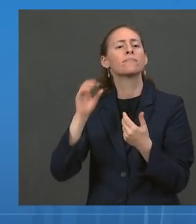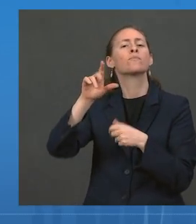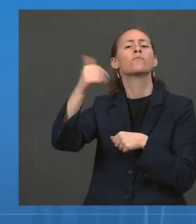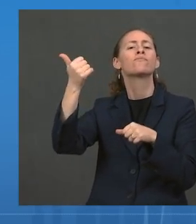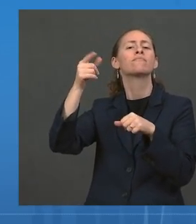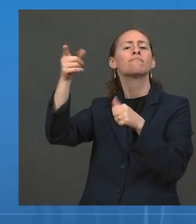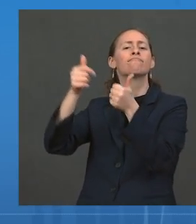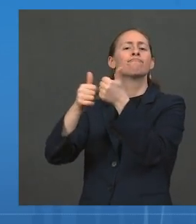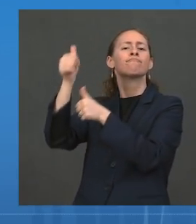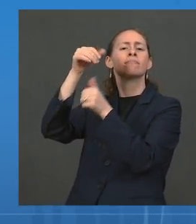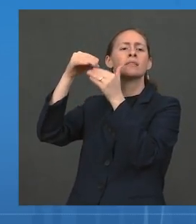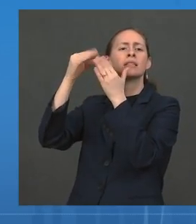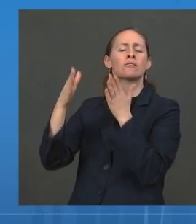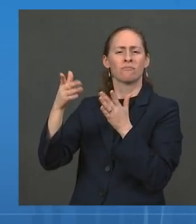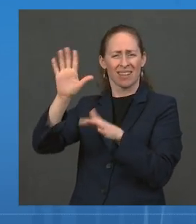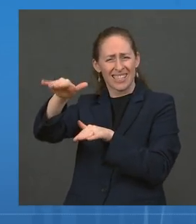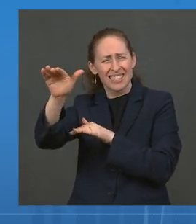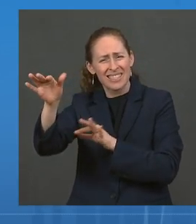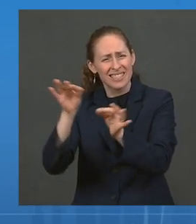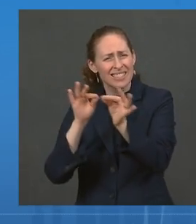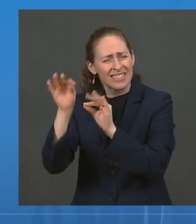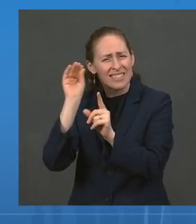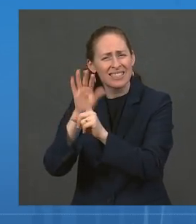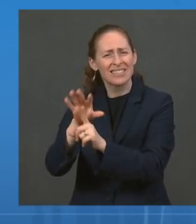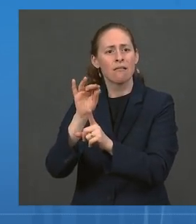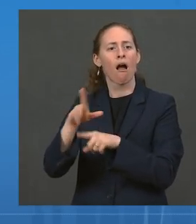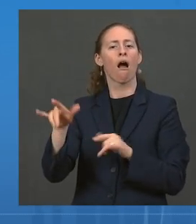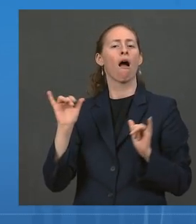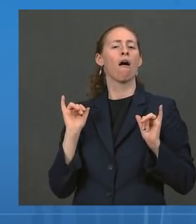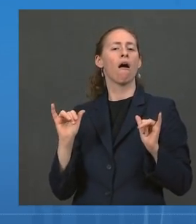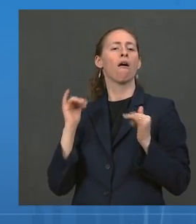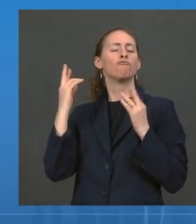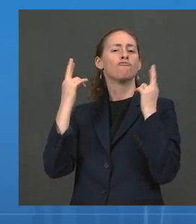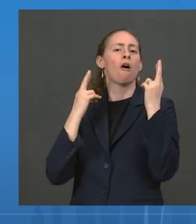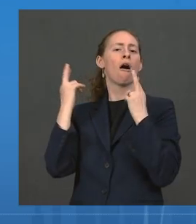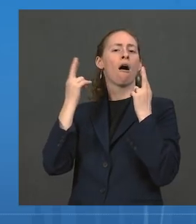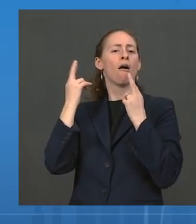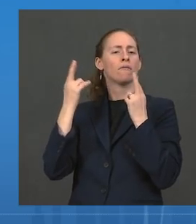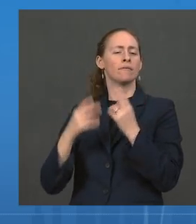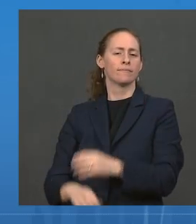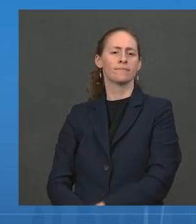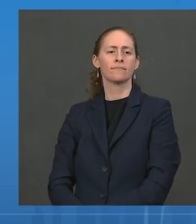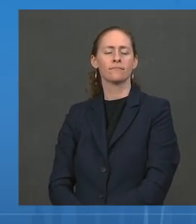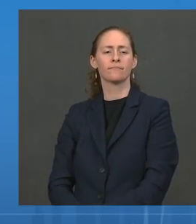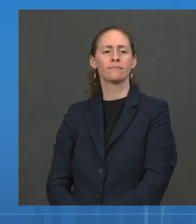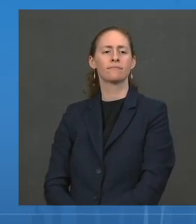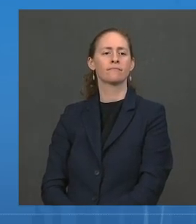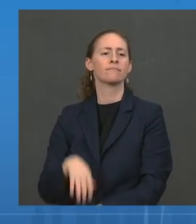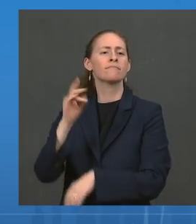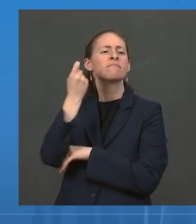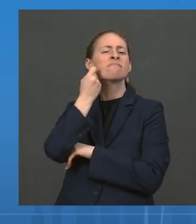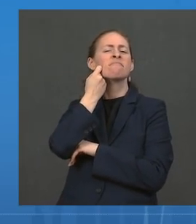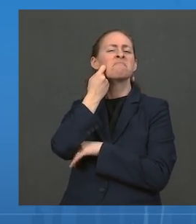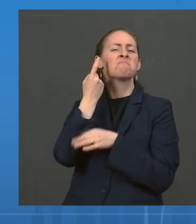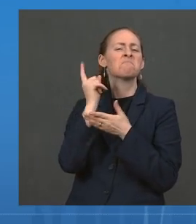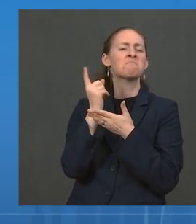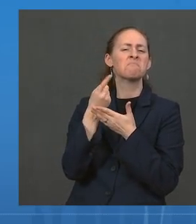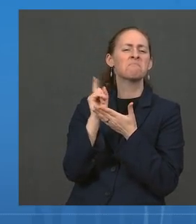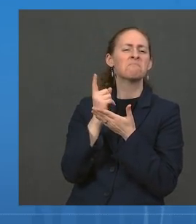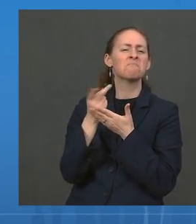I joined hundreds of people of faith who gathered virtually to hear the truth about the COVID-19 vaccines and to share that with their communities.